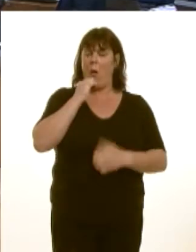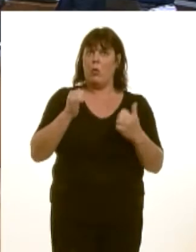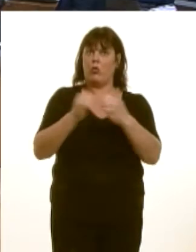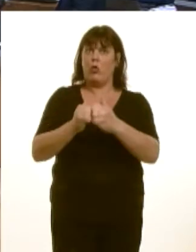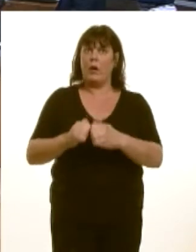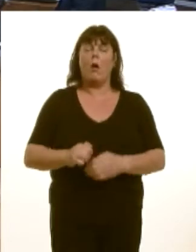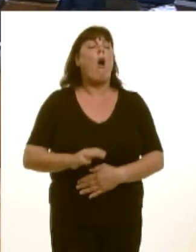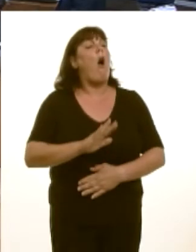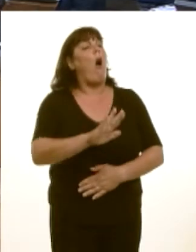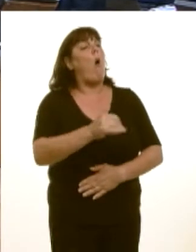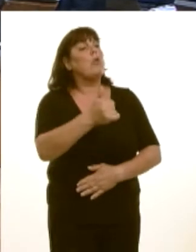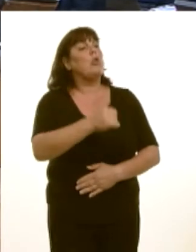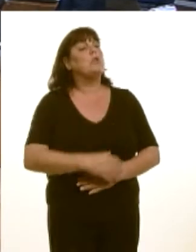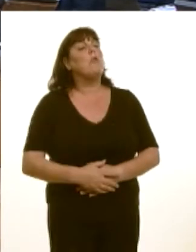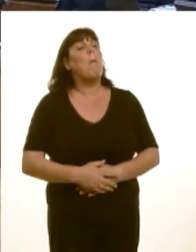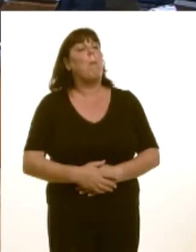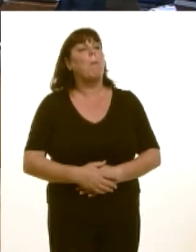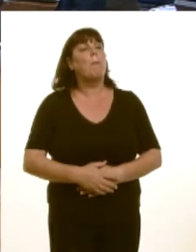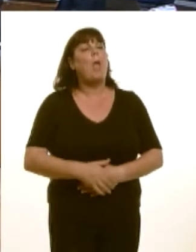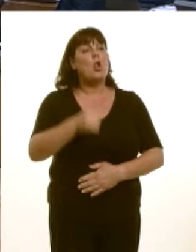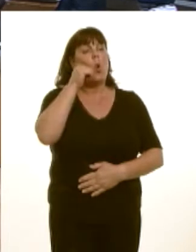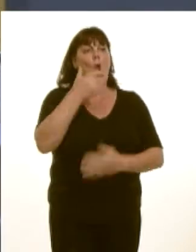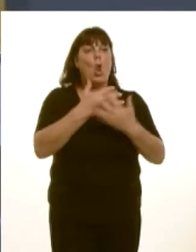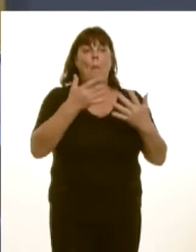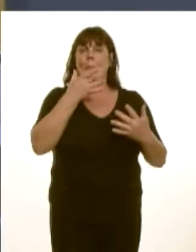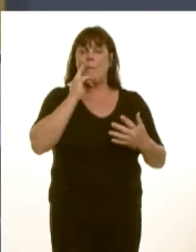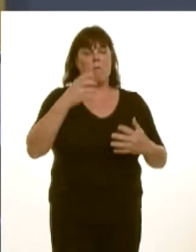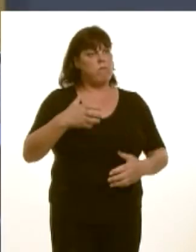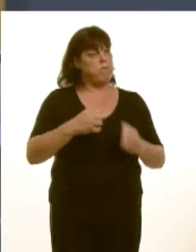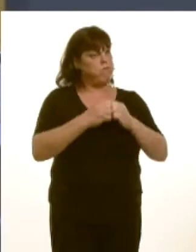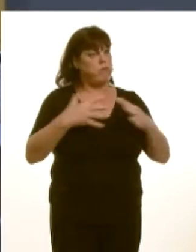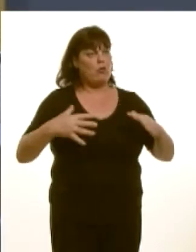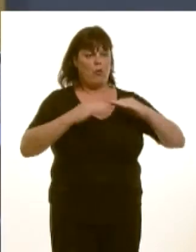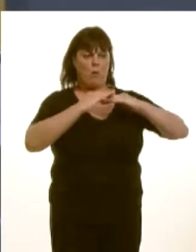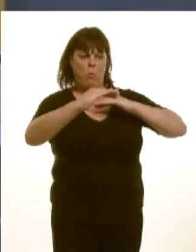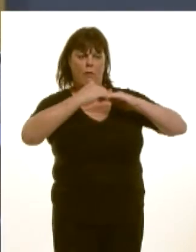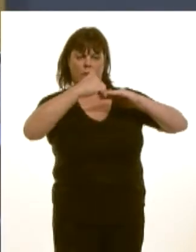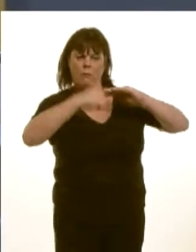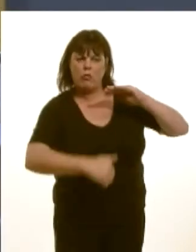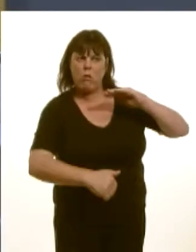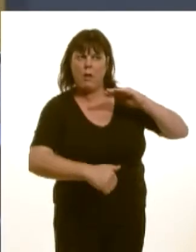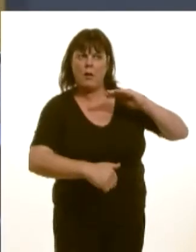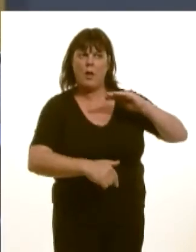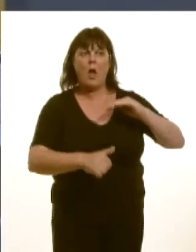Fracking remains controversial, as you are aware, and Plaid Cymru has suggested a moratorium